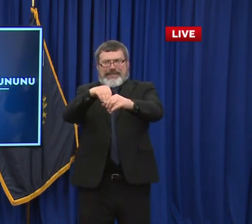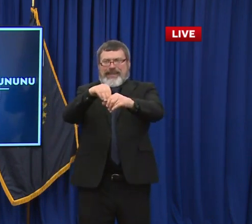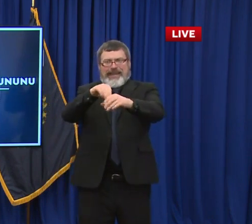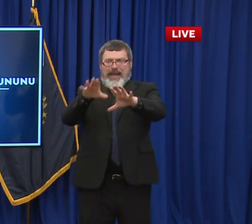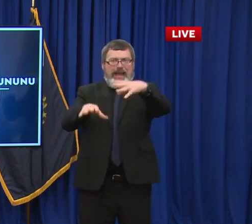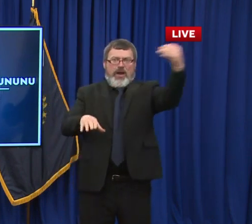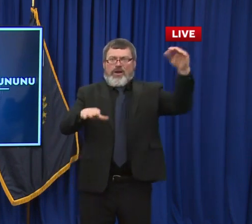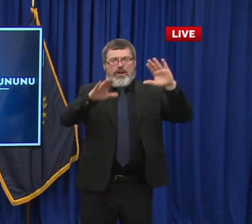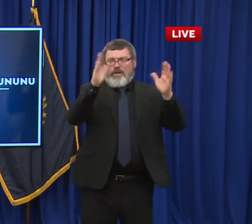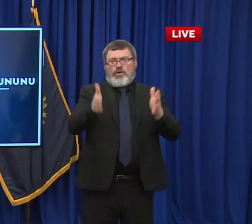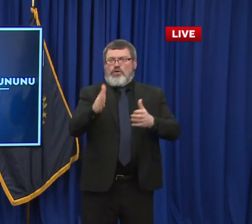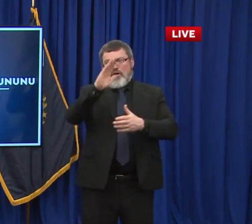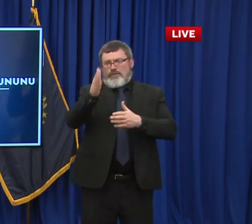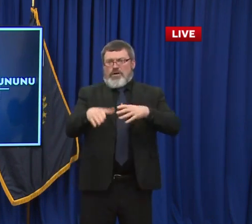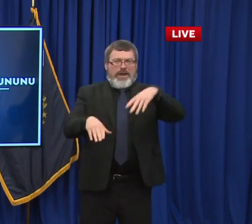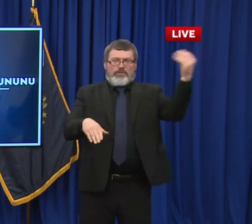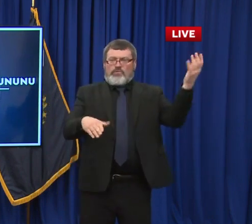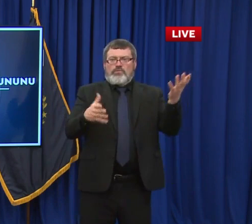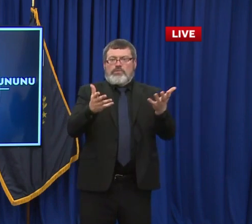NOT GOING OUT AND INTERACTING WITH ANYBODY.